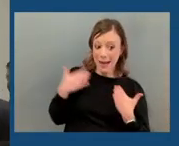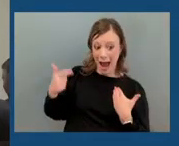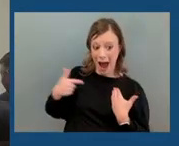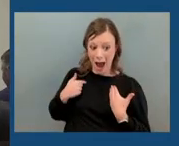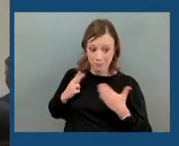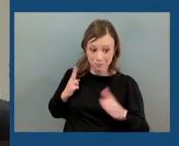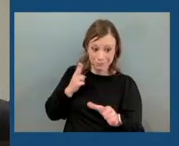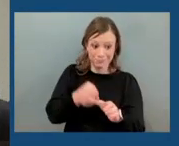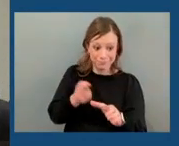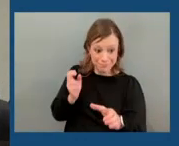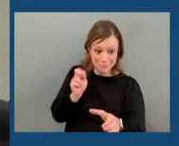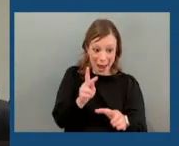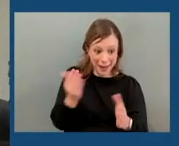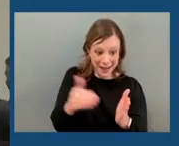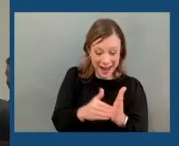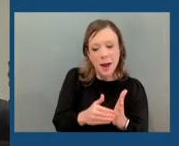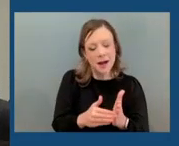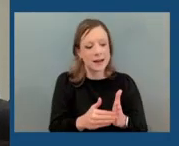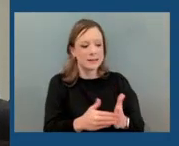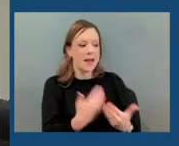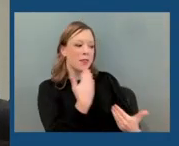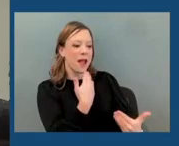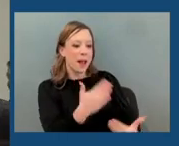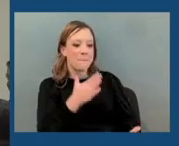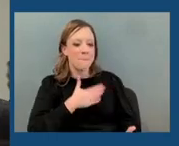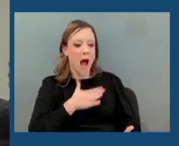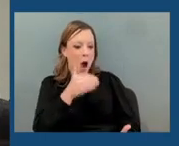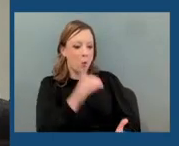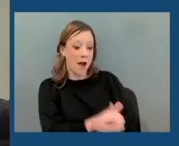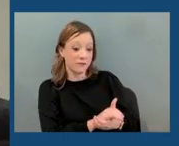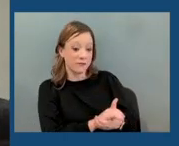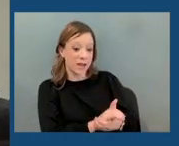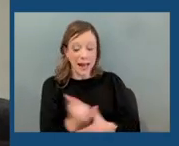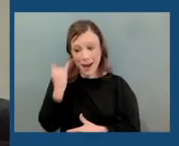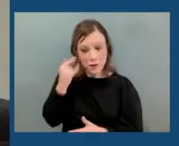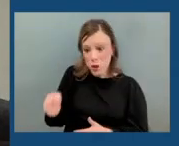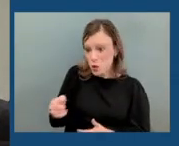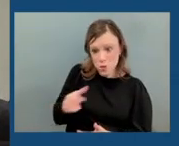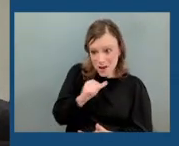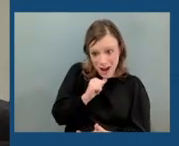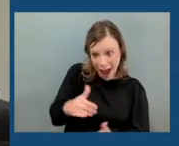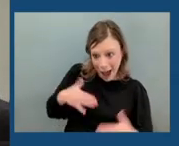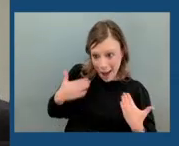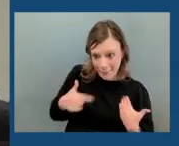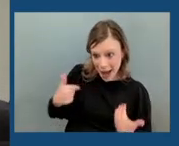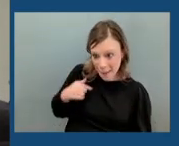for those who are not pleased to have me back. You have my wife to thank for that my partner in crime.